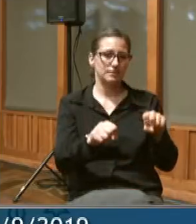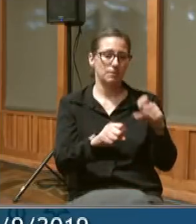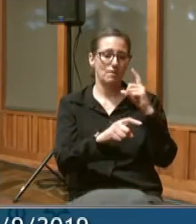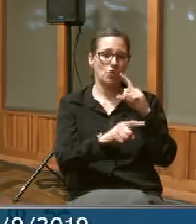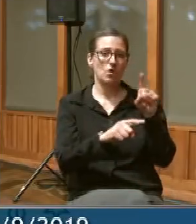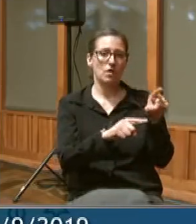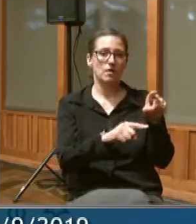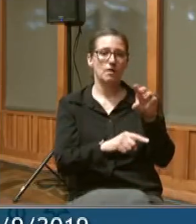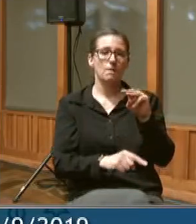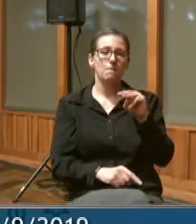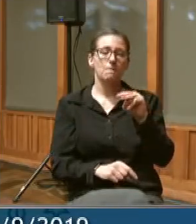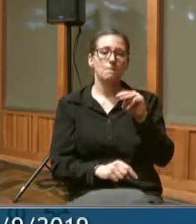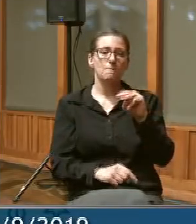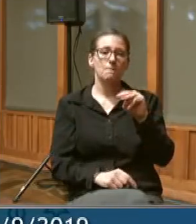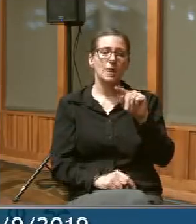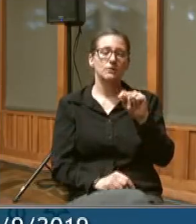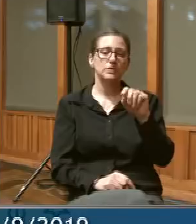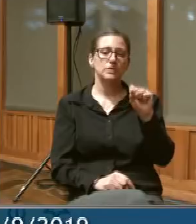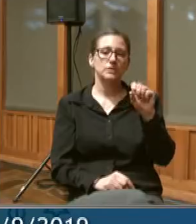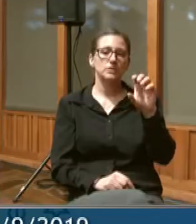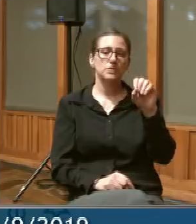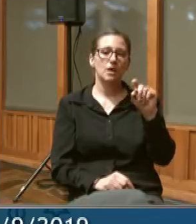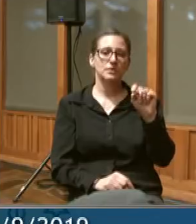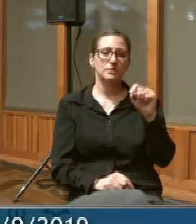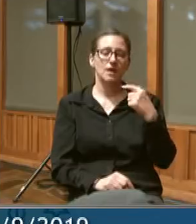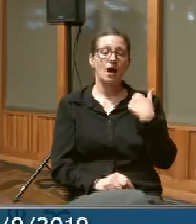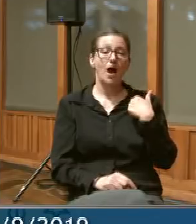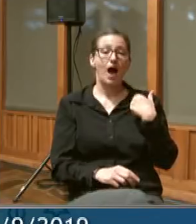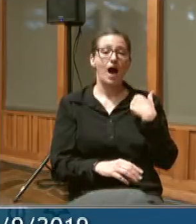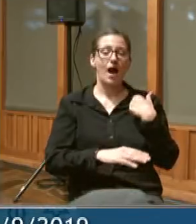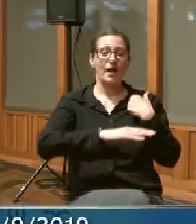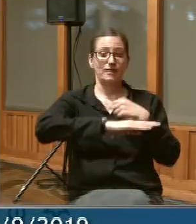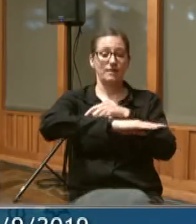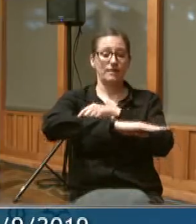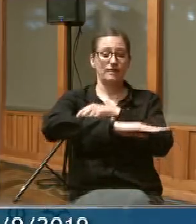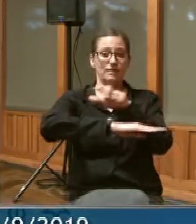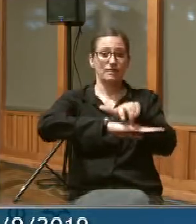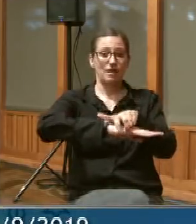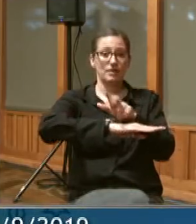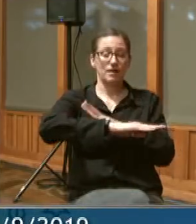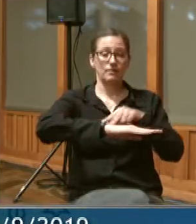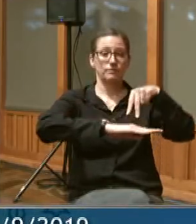2014, THE BALLOT INCLUDED A NEW HVAC SYSTEM FOR MT. SCOTT.